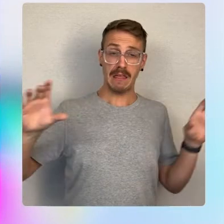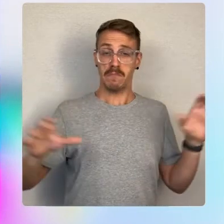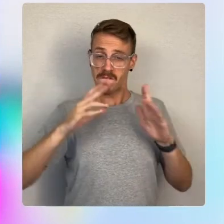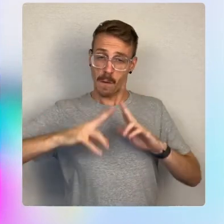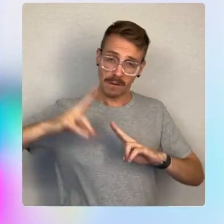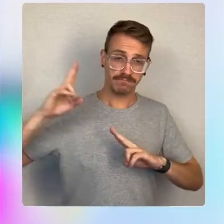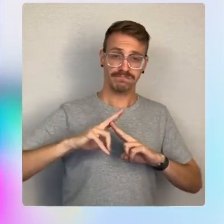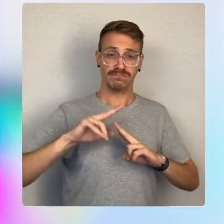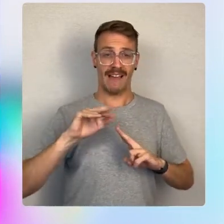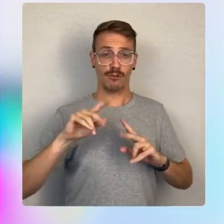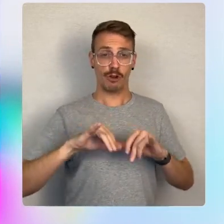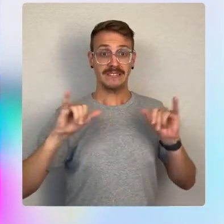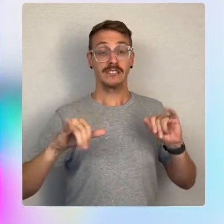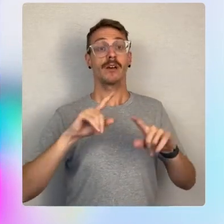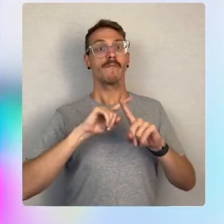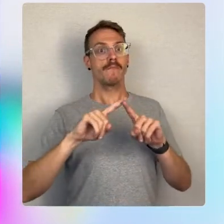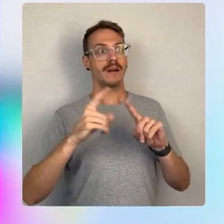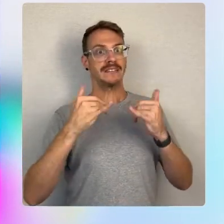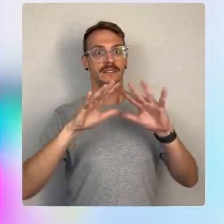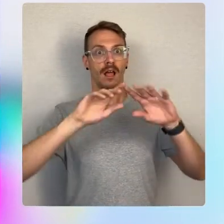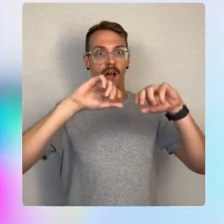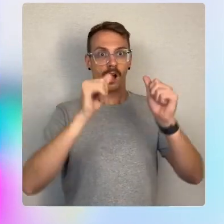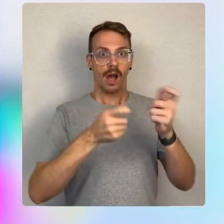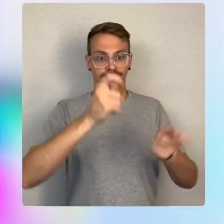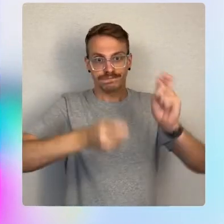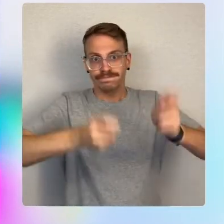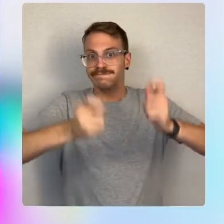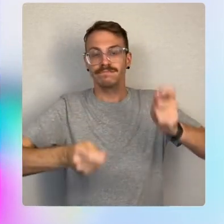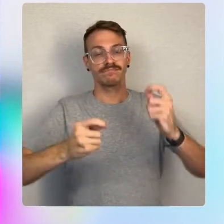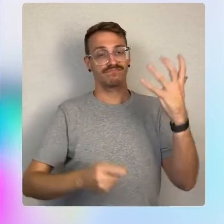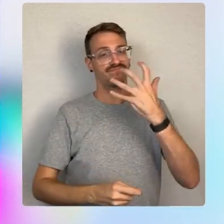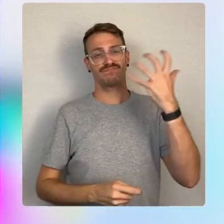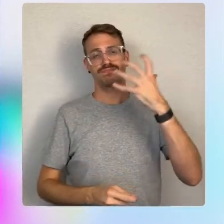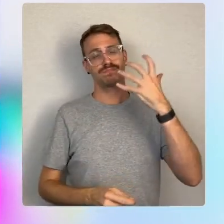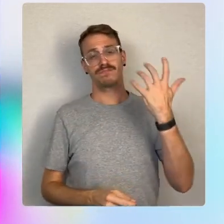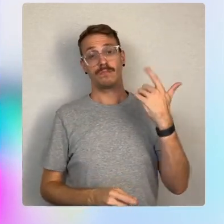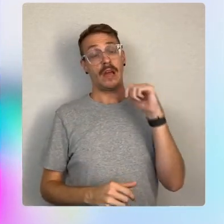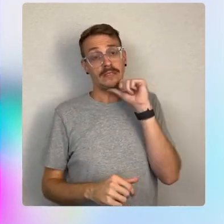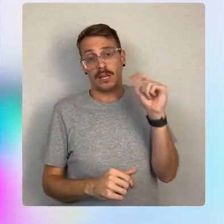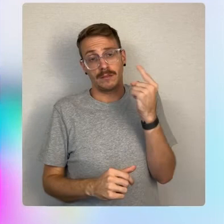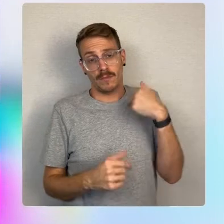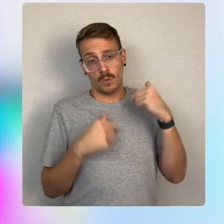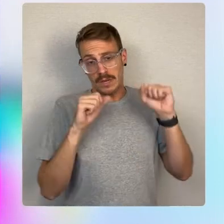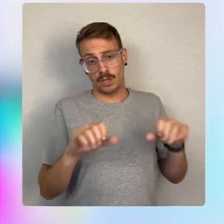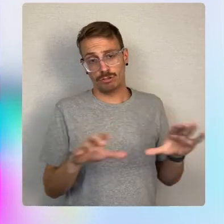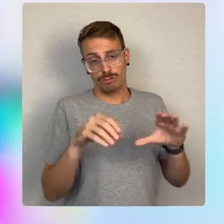that's this malleable, it's just not something we would be able to do internally